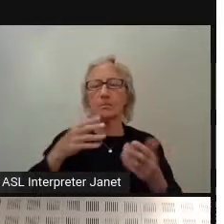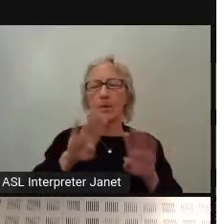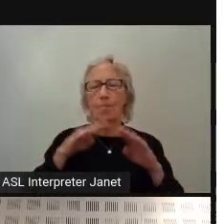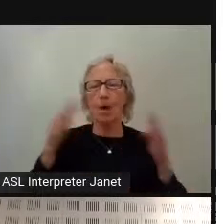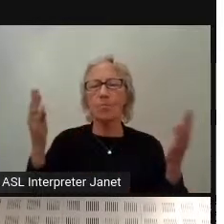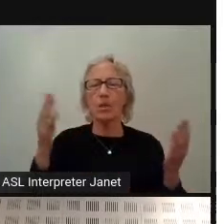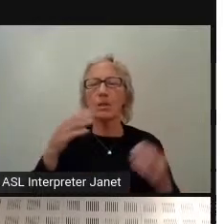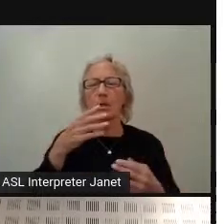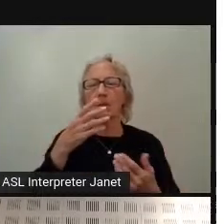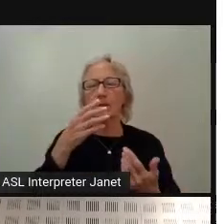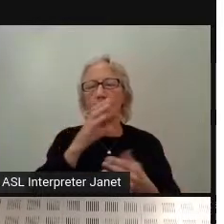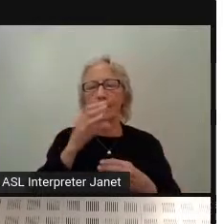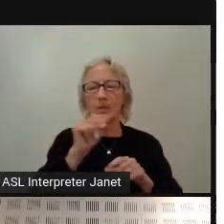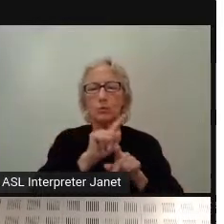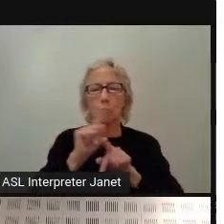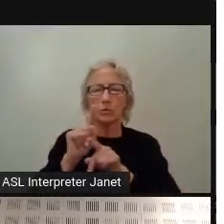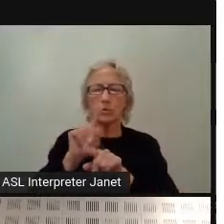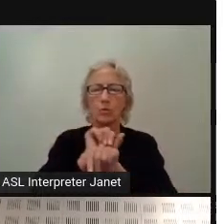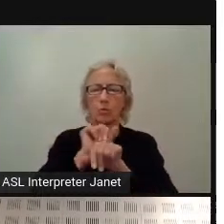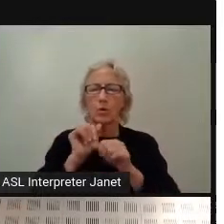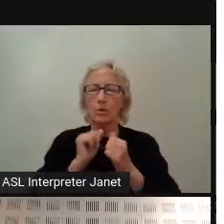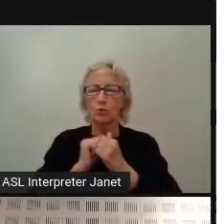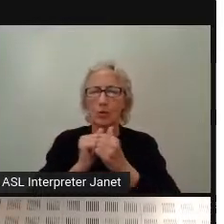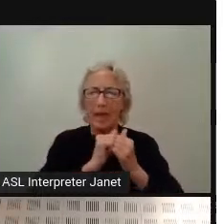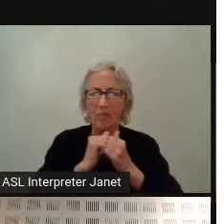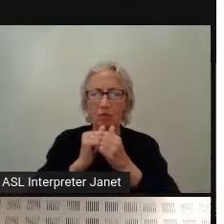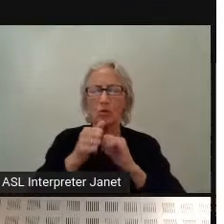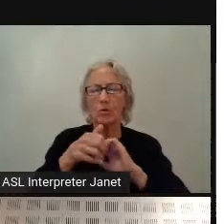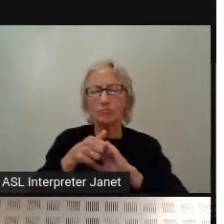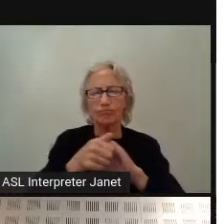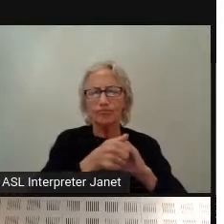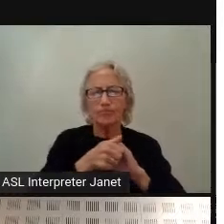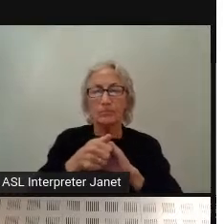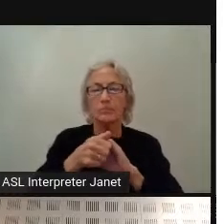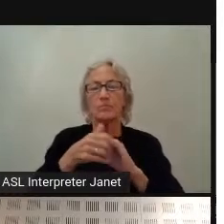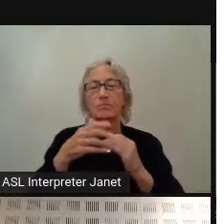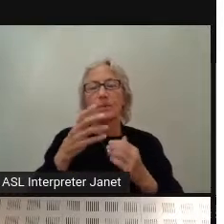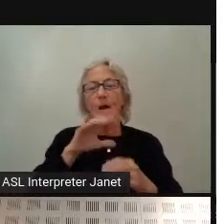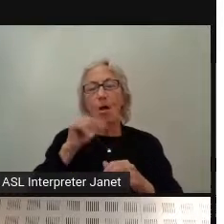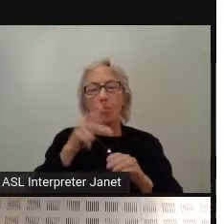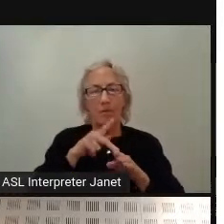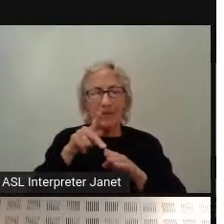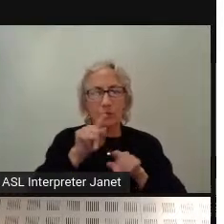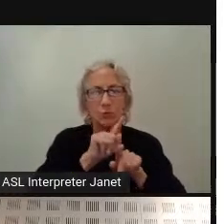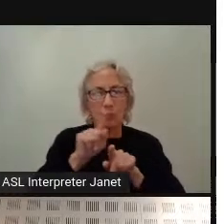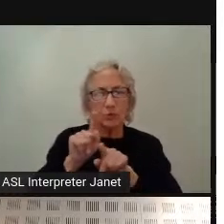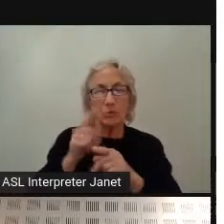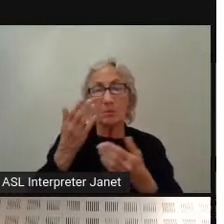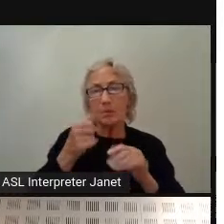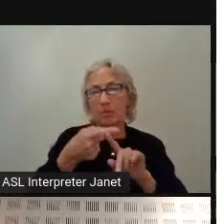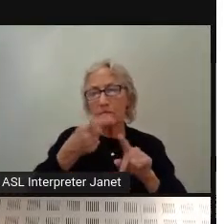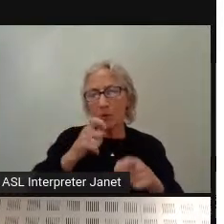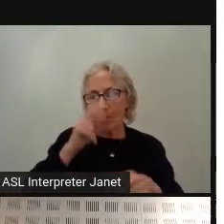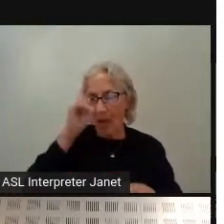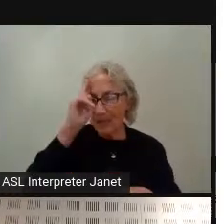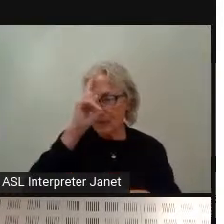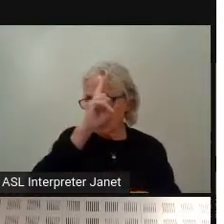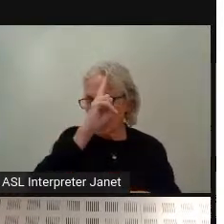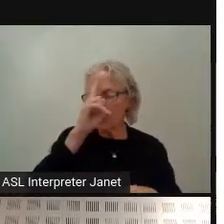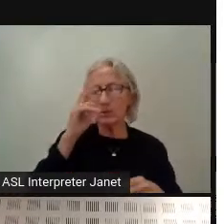Besides these two main groups we have a lot of different target groups as well. With private and public companies Pogo we do a lot of different projects where we work together with other businesses